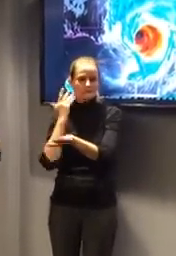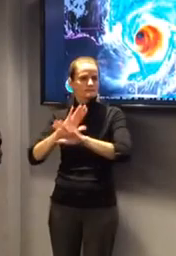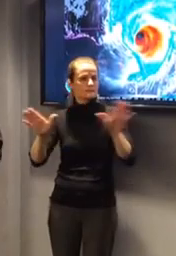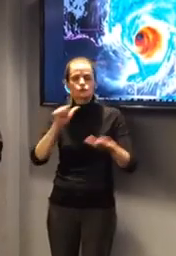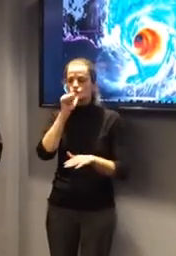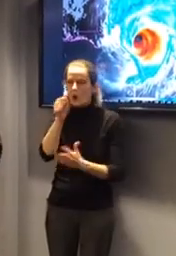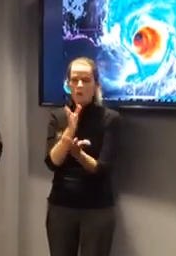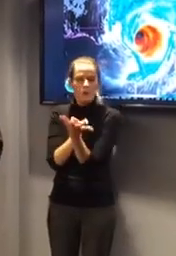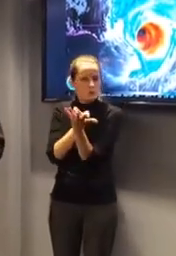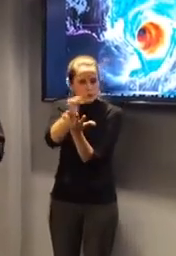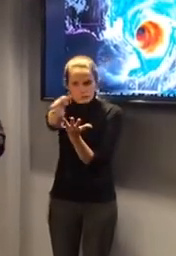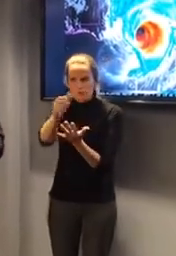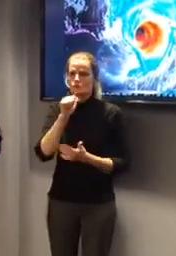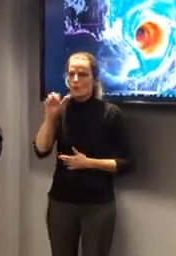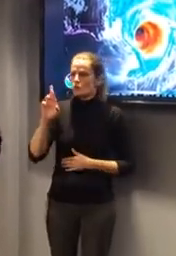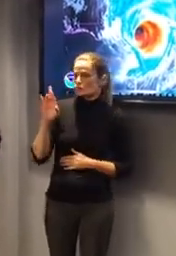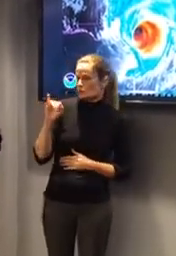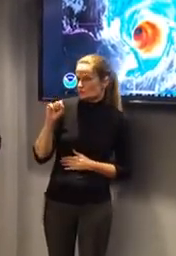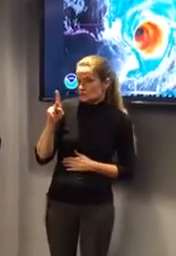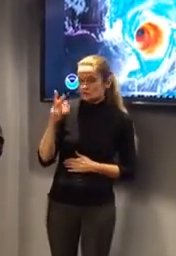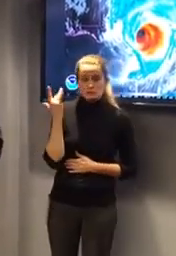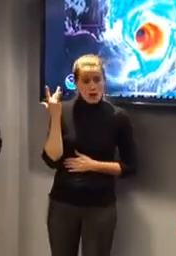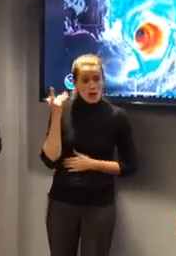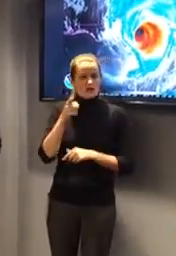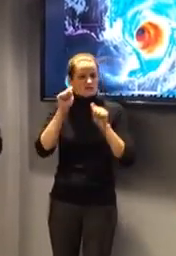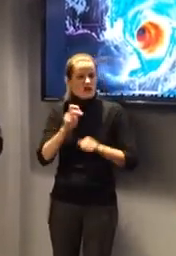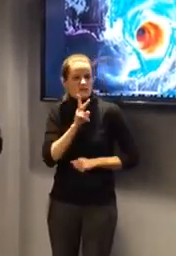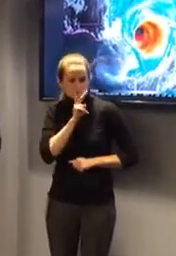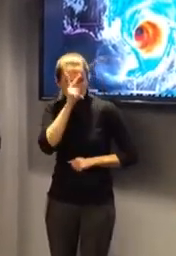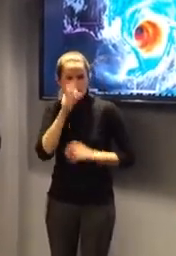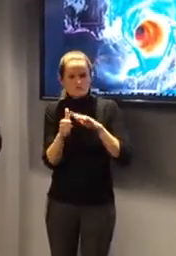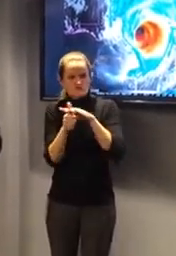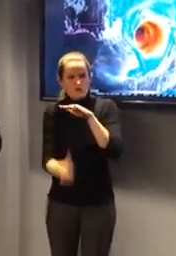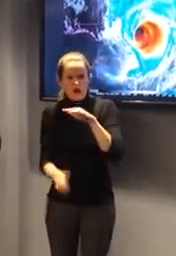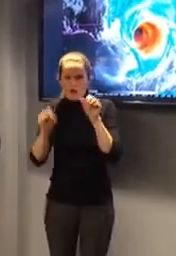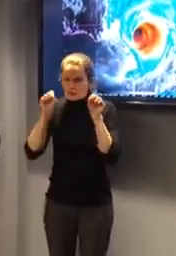So once that storm goes through you also need to listen to your state, local, and tribal authorities.